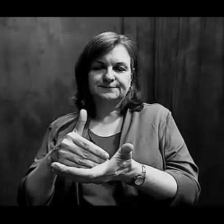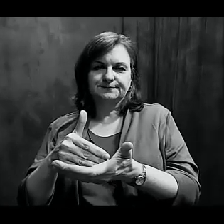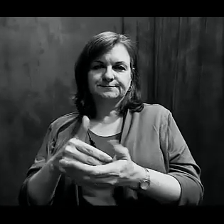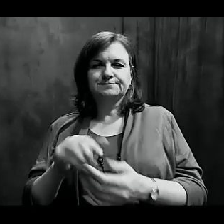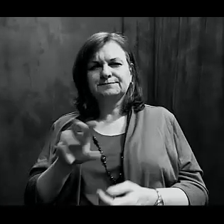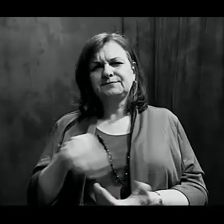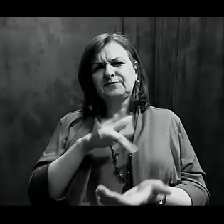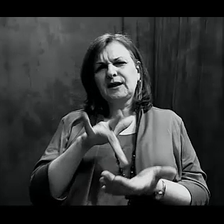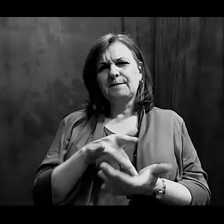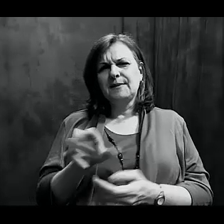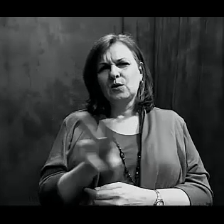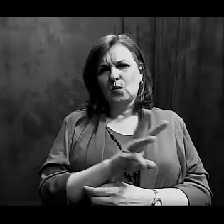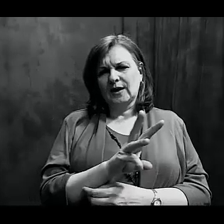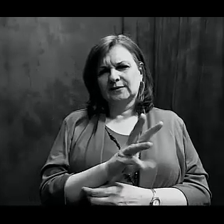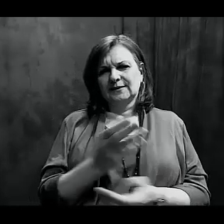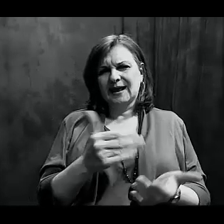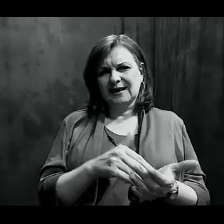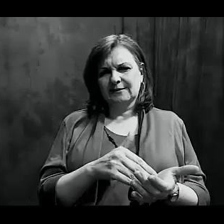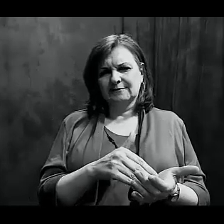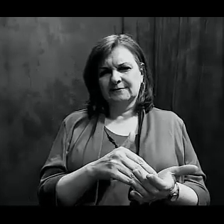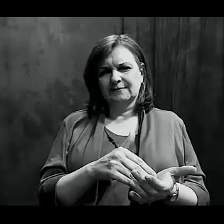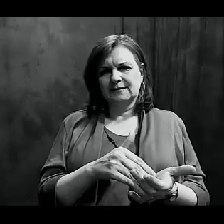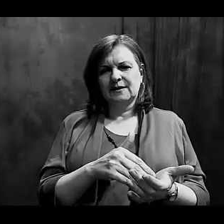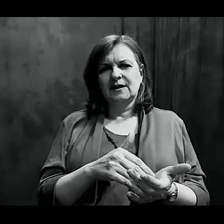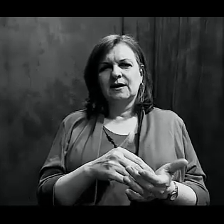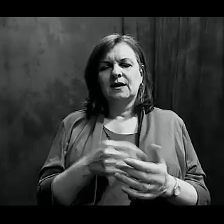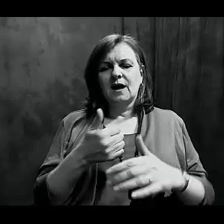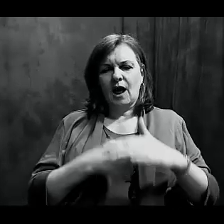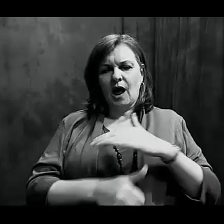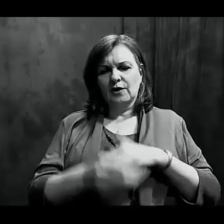in the Midwest again we have huge underground stores of water in something